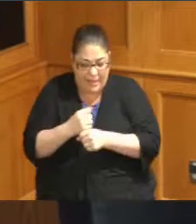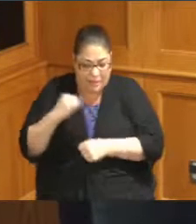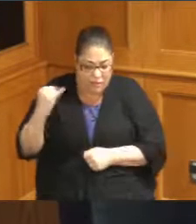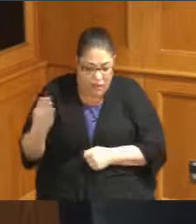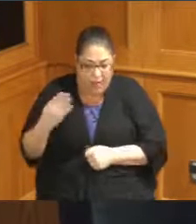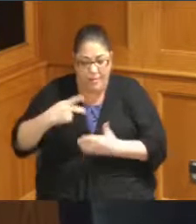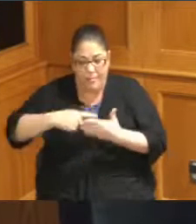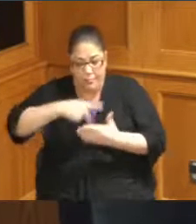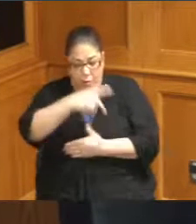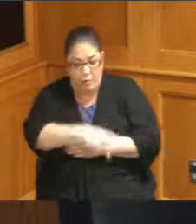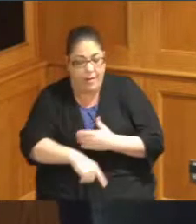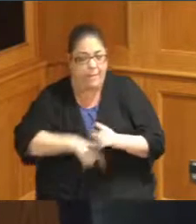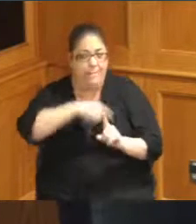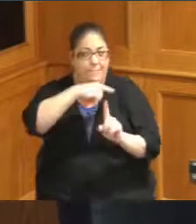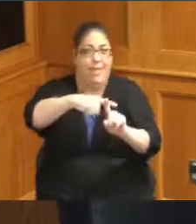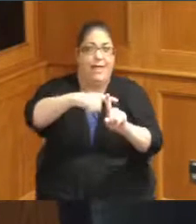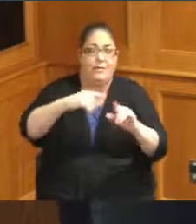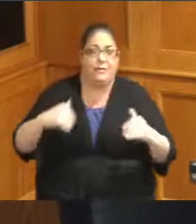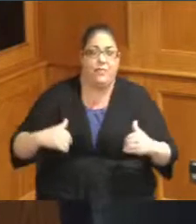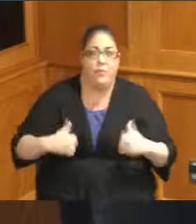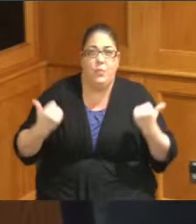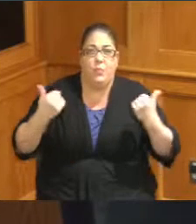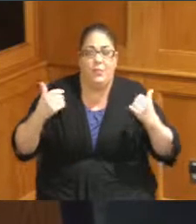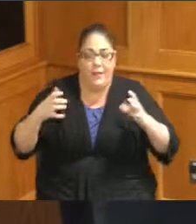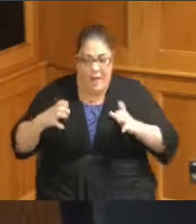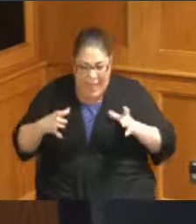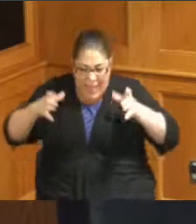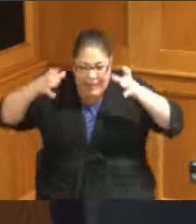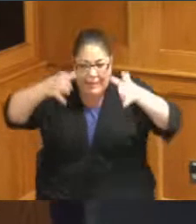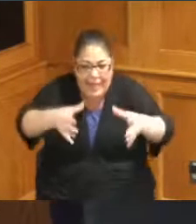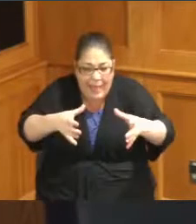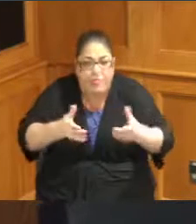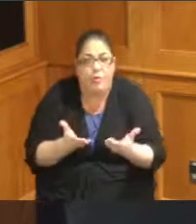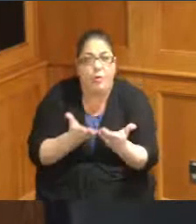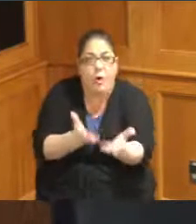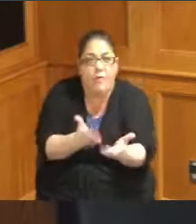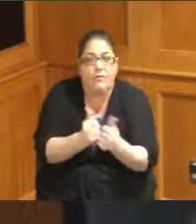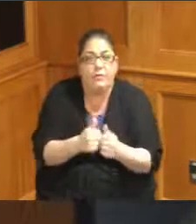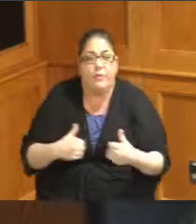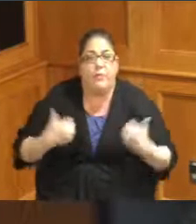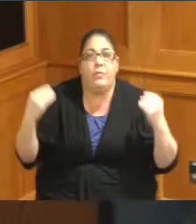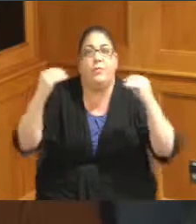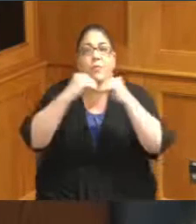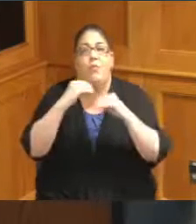our positive youth activities to our youth before the street program gets to them and